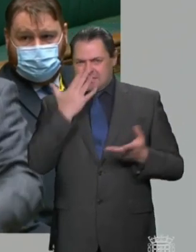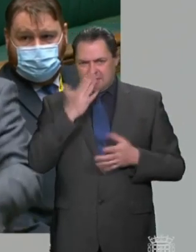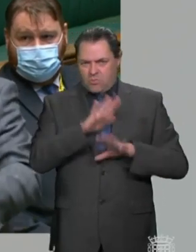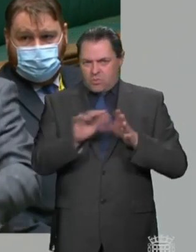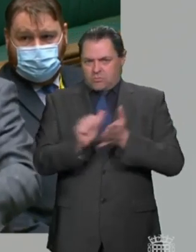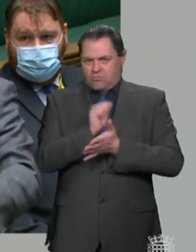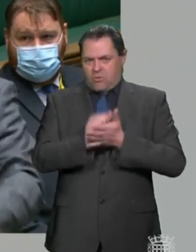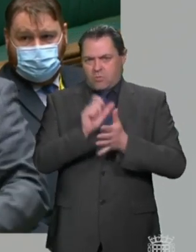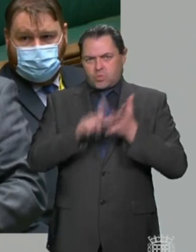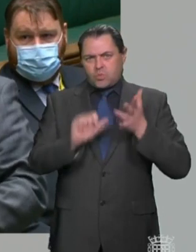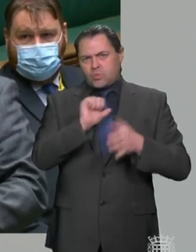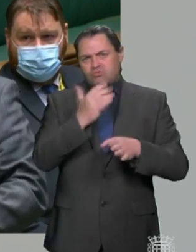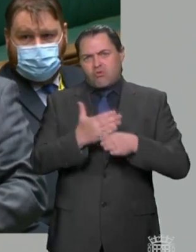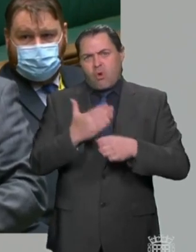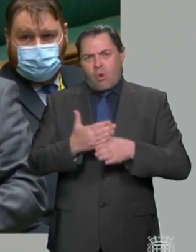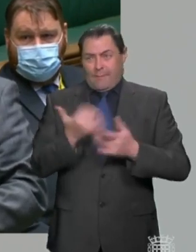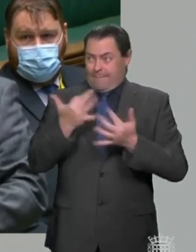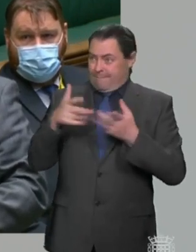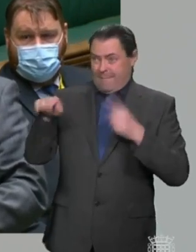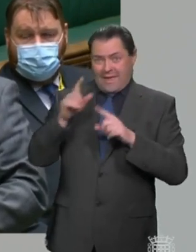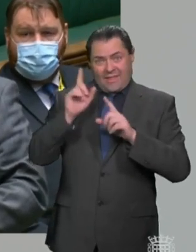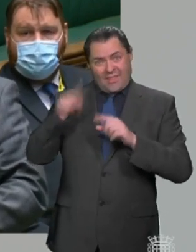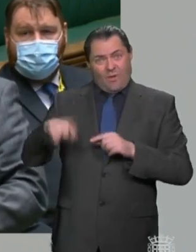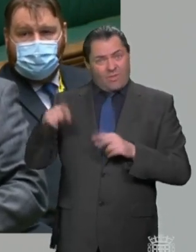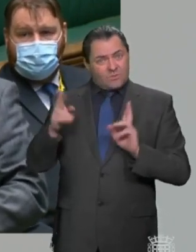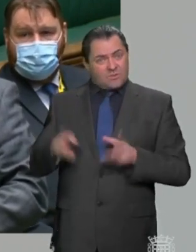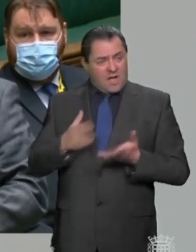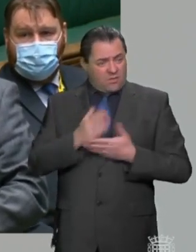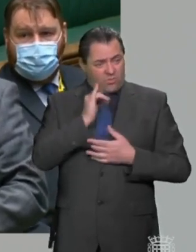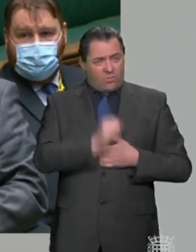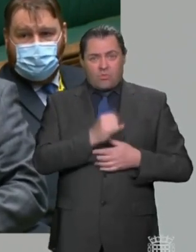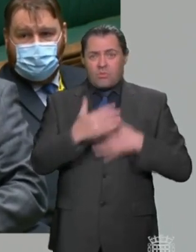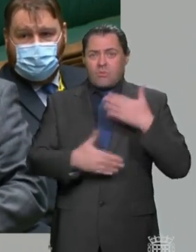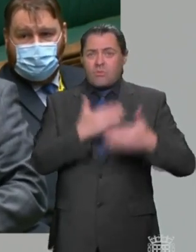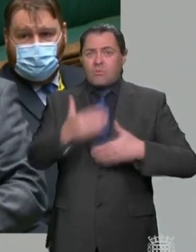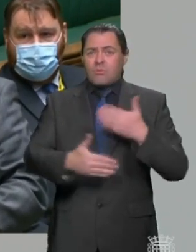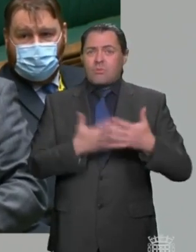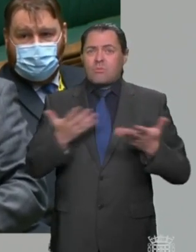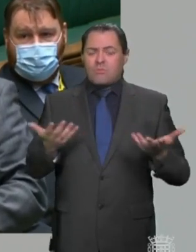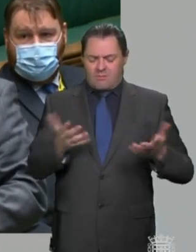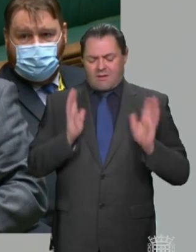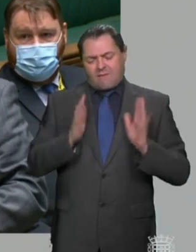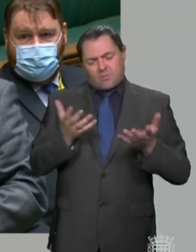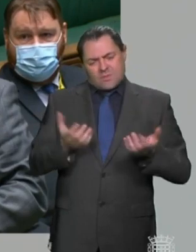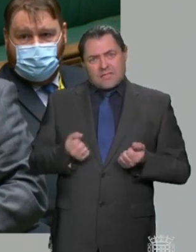ultimate price for his failure; when will the Prime Minister finally accept responsibility for